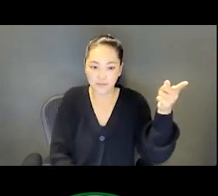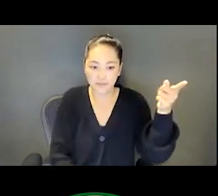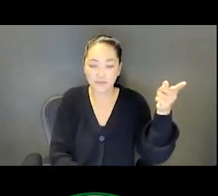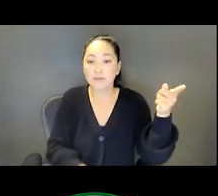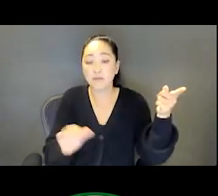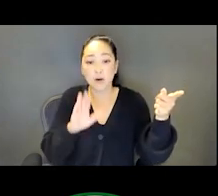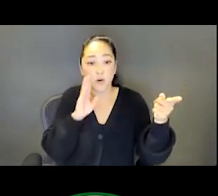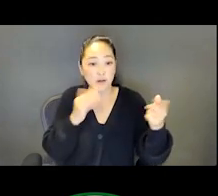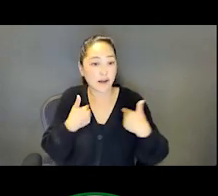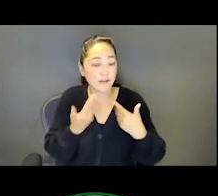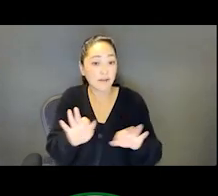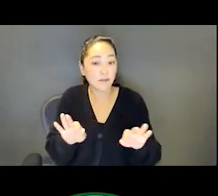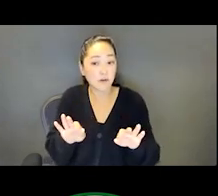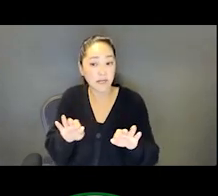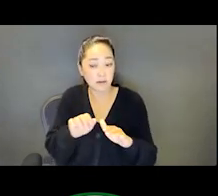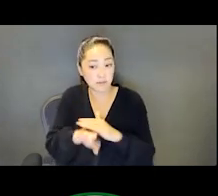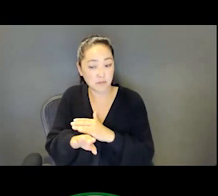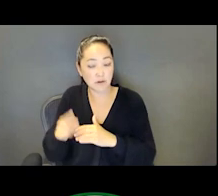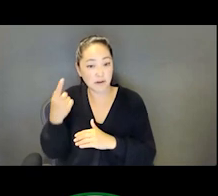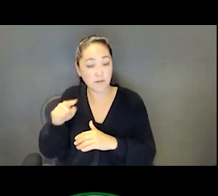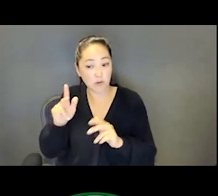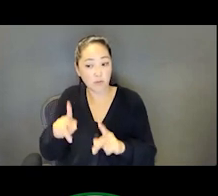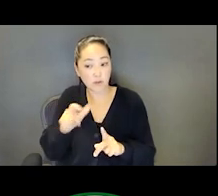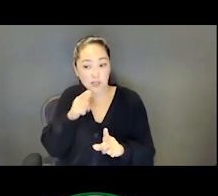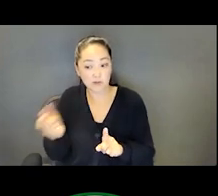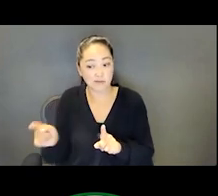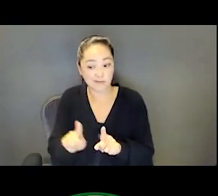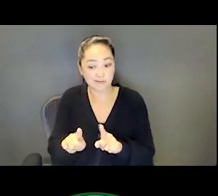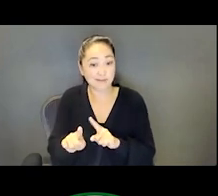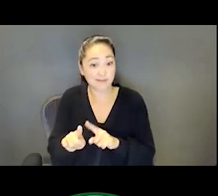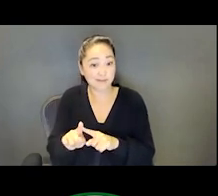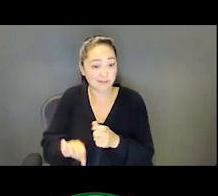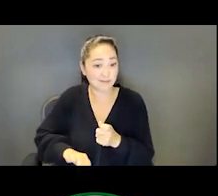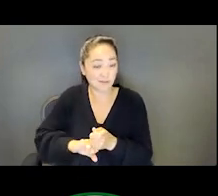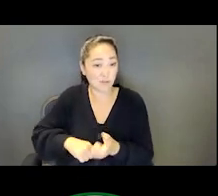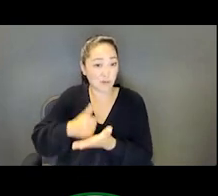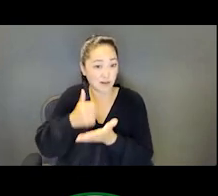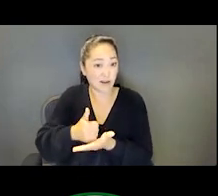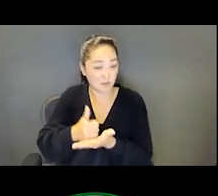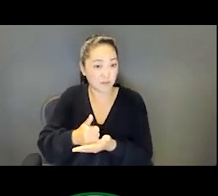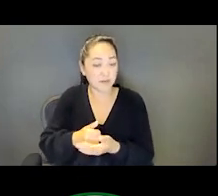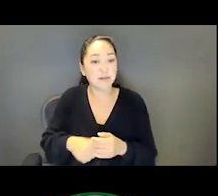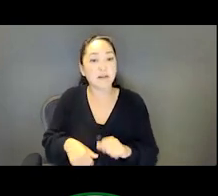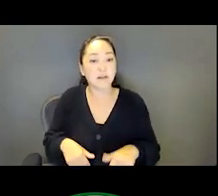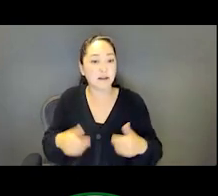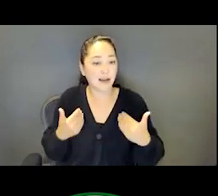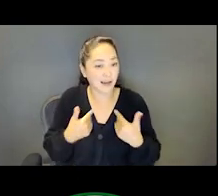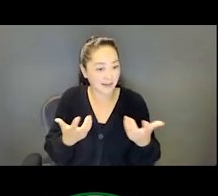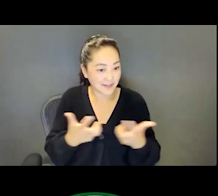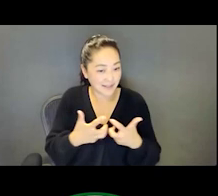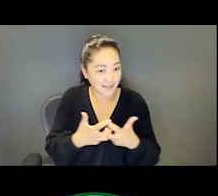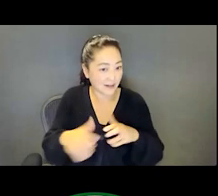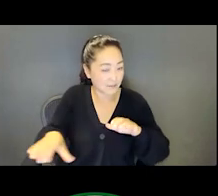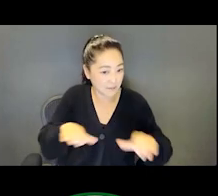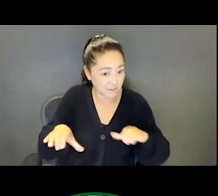They have adapted activities so whenever they you want to do one of their education activities